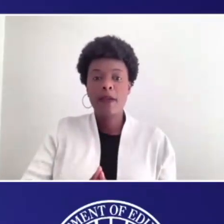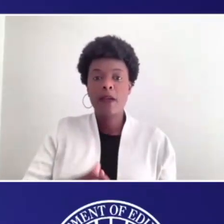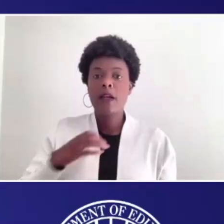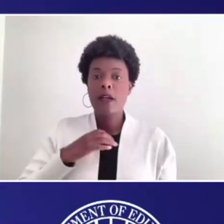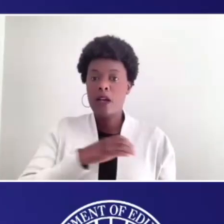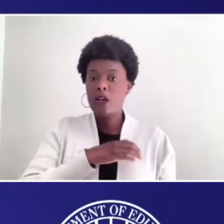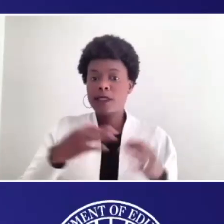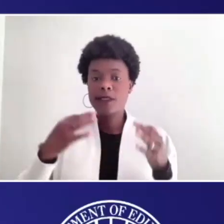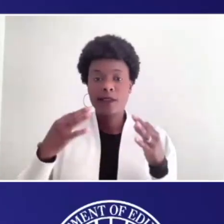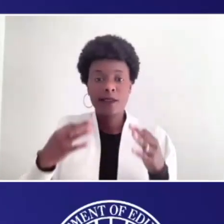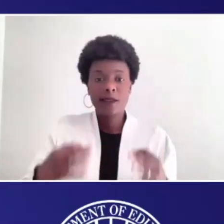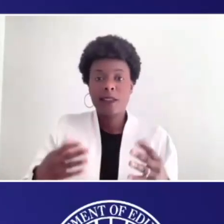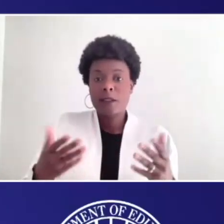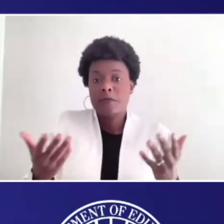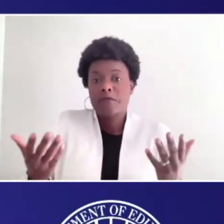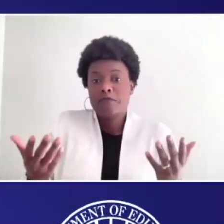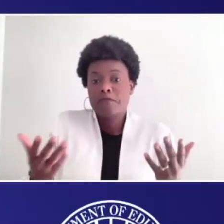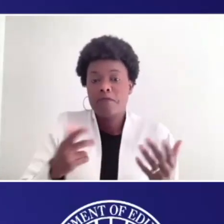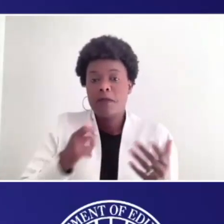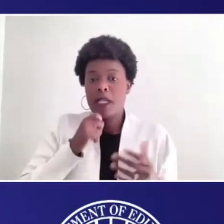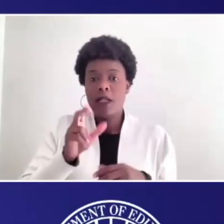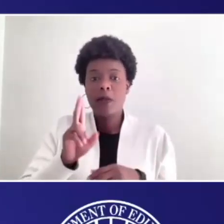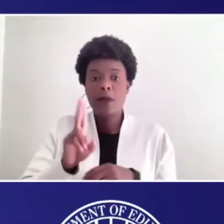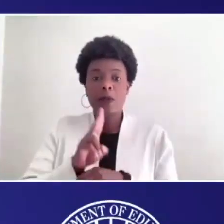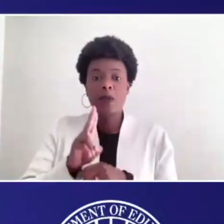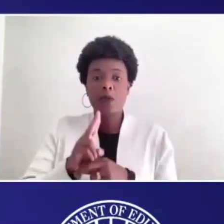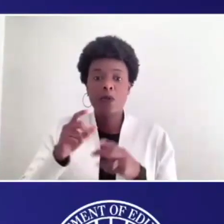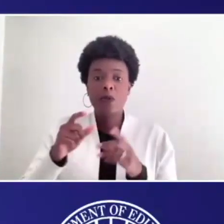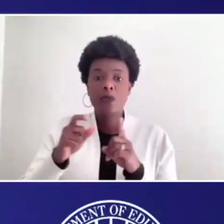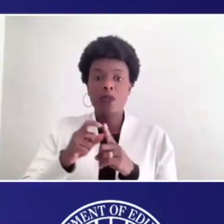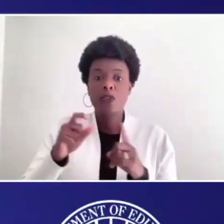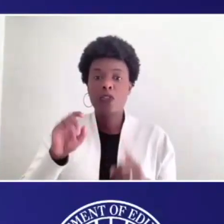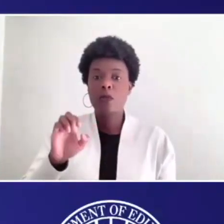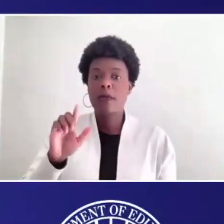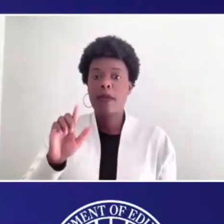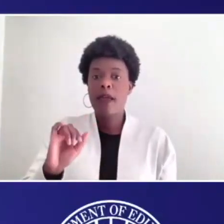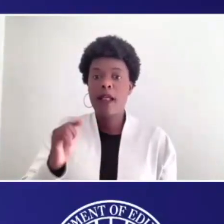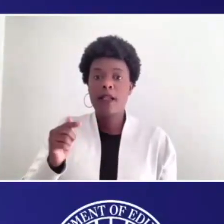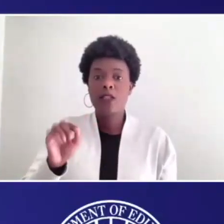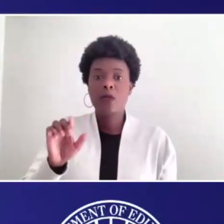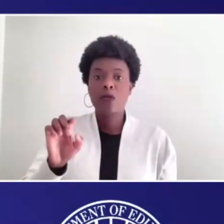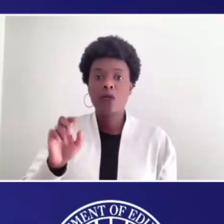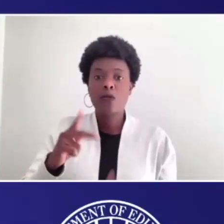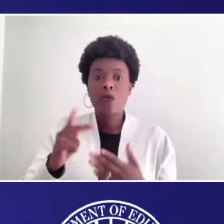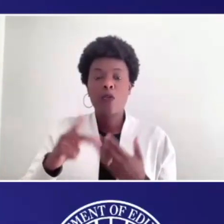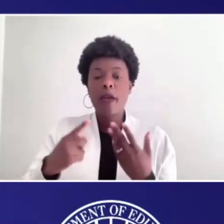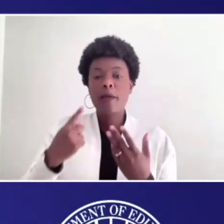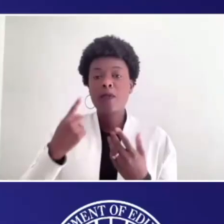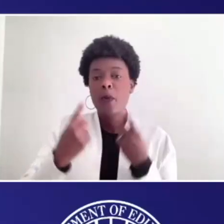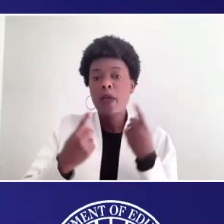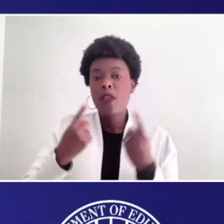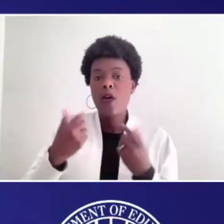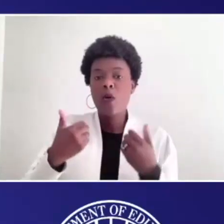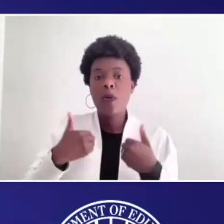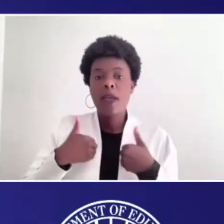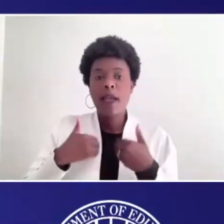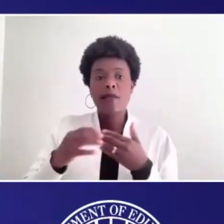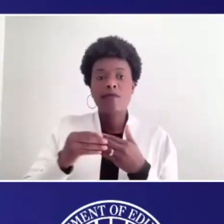they chose. They didn't use the term eligible program. So we thought we had some leeway with regard to, to program of study to define it